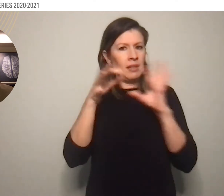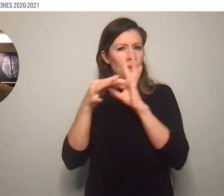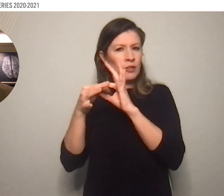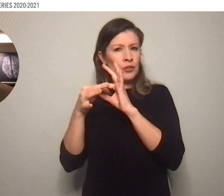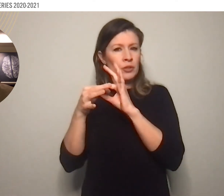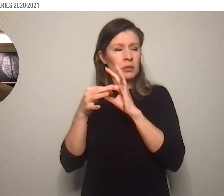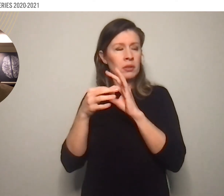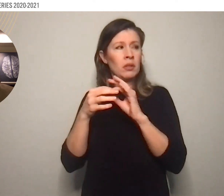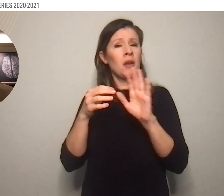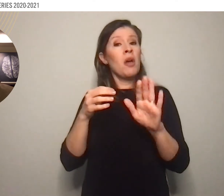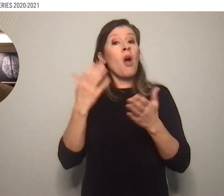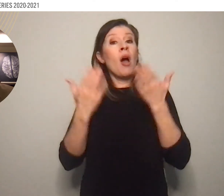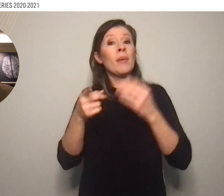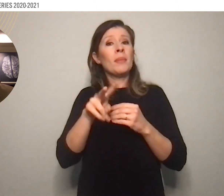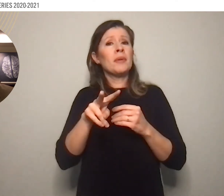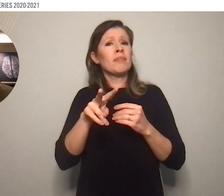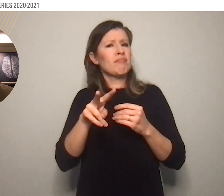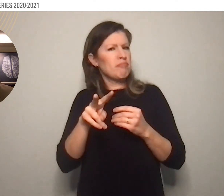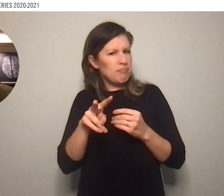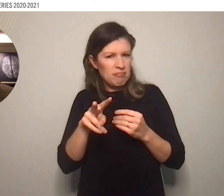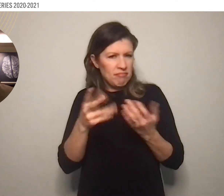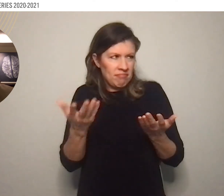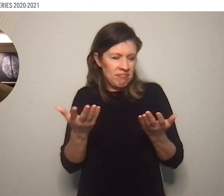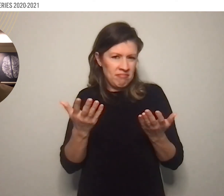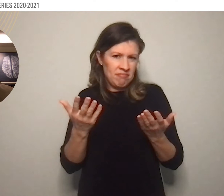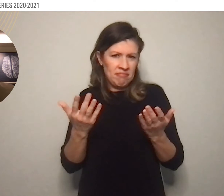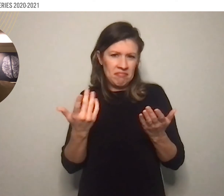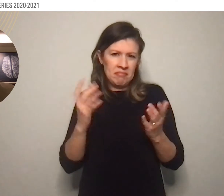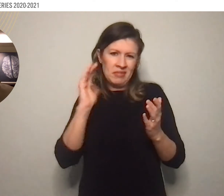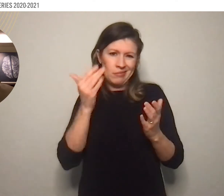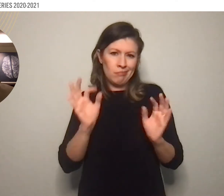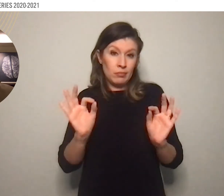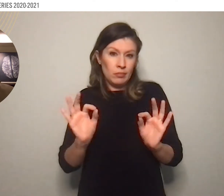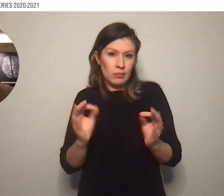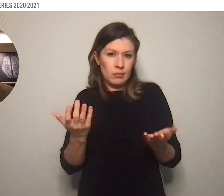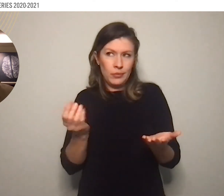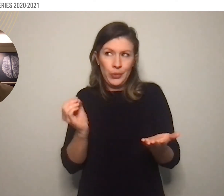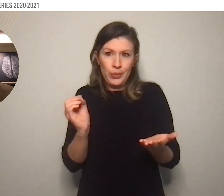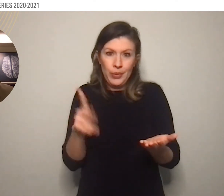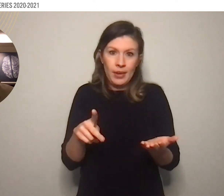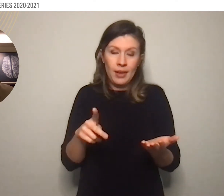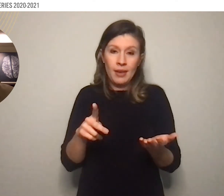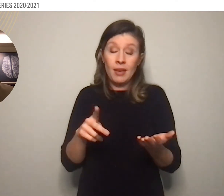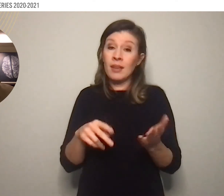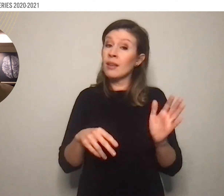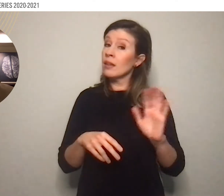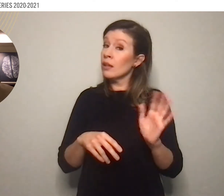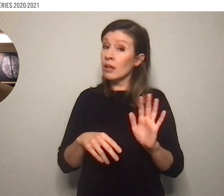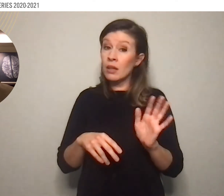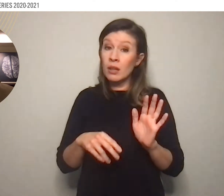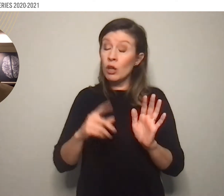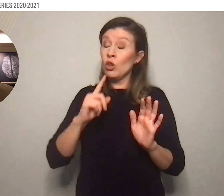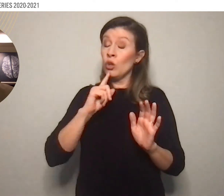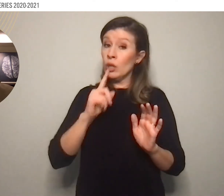Now at first, this might seem at first blush it may seem very pedestrian but, but what this means